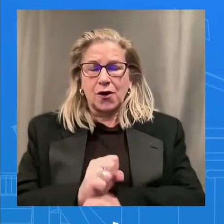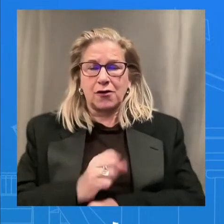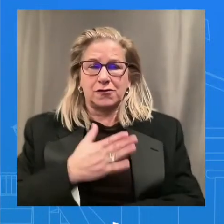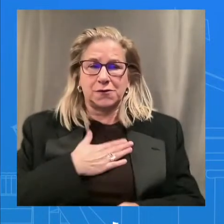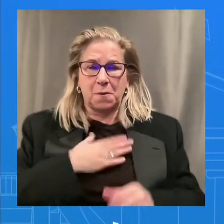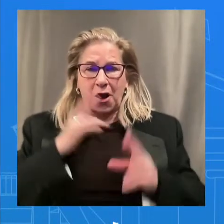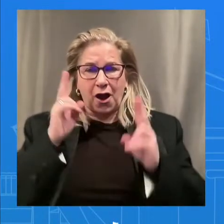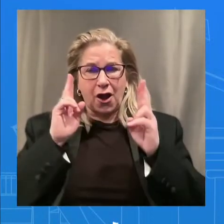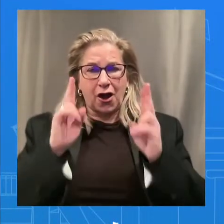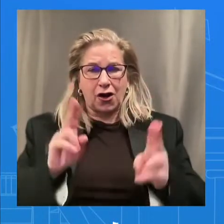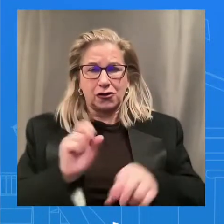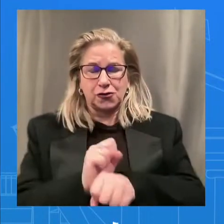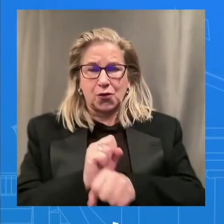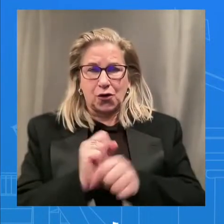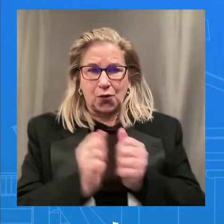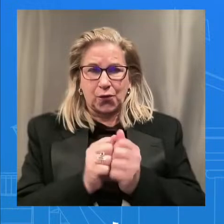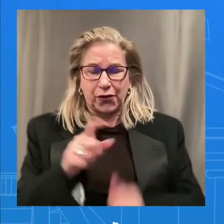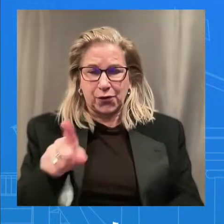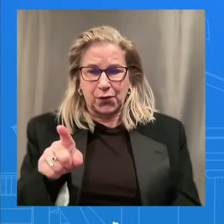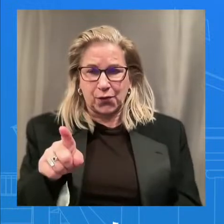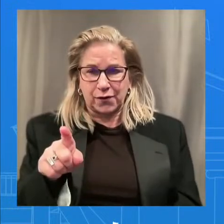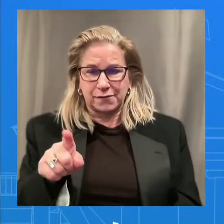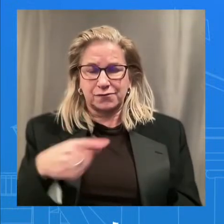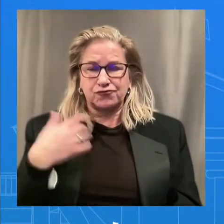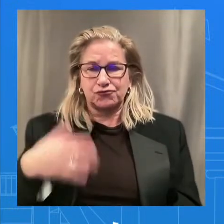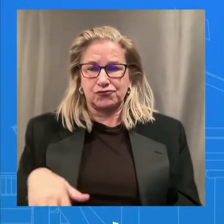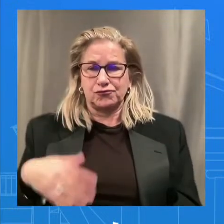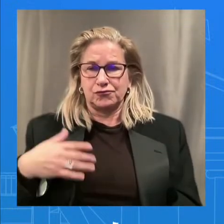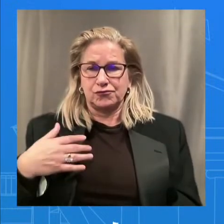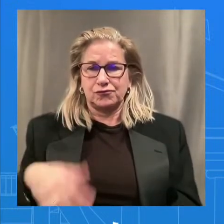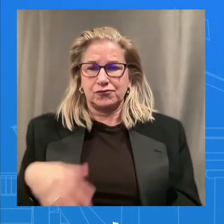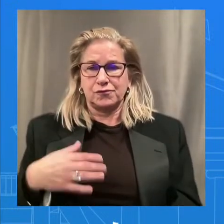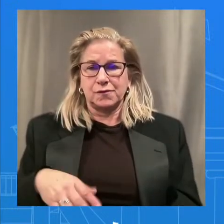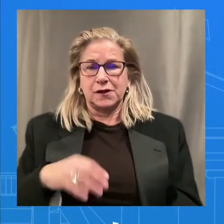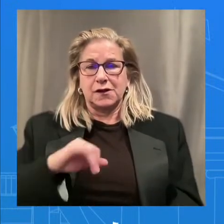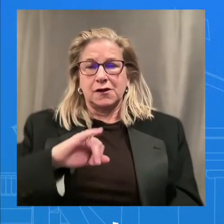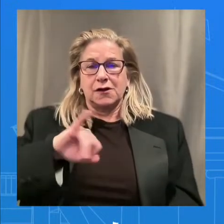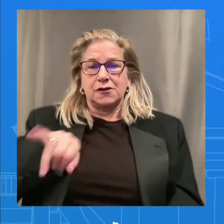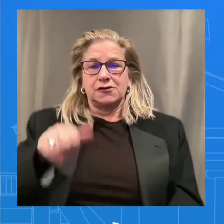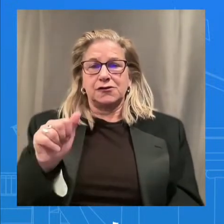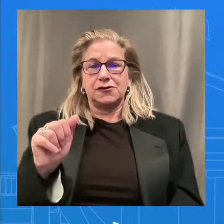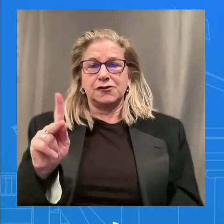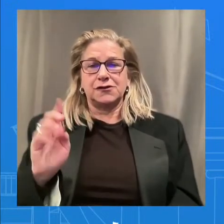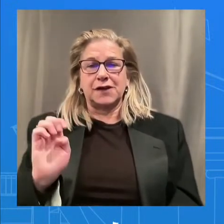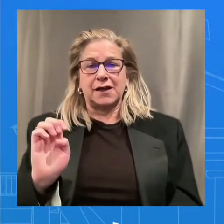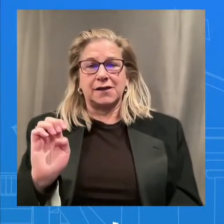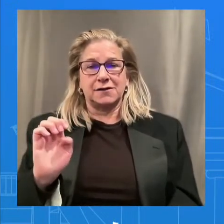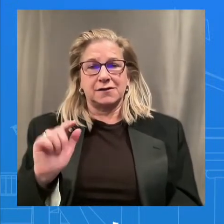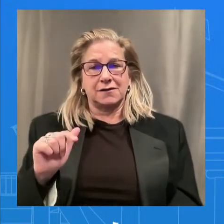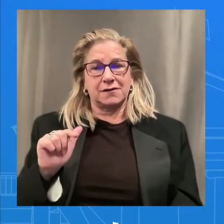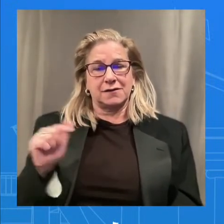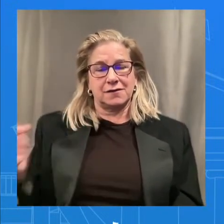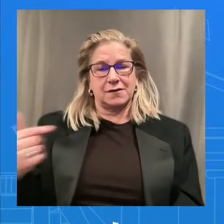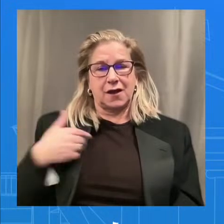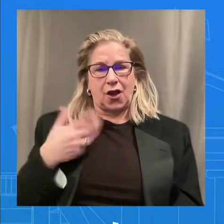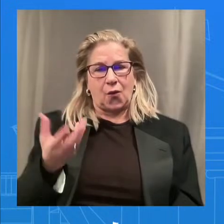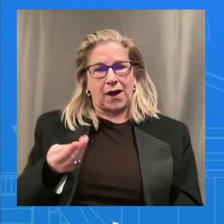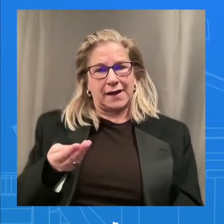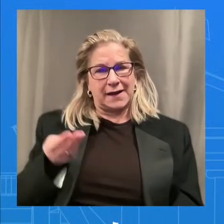We -- I wanted to give Jake as much time as possible. And we do not have a lot of time, because, as you know, the president is going to be heading out to the State Department